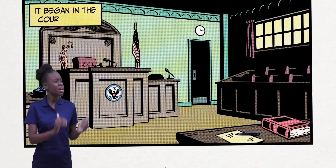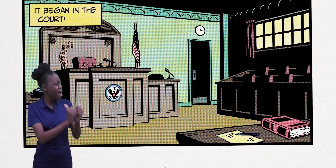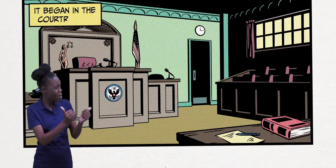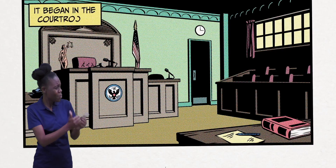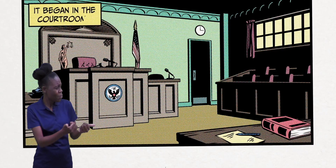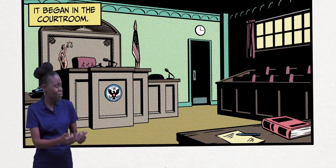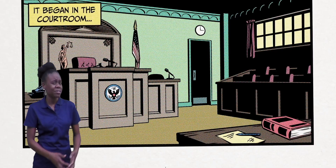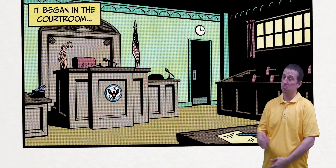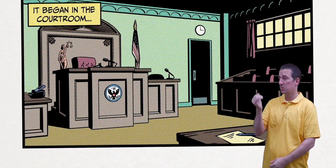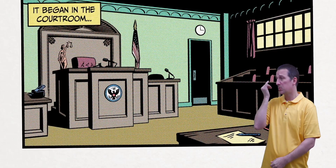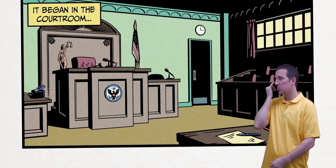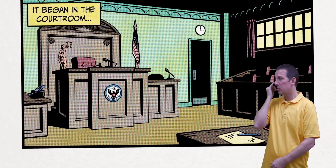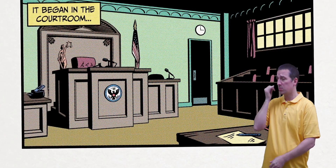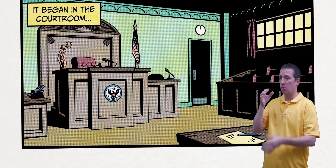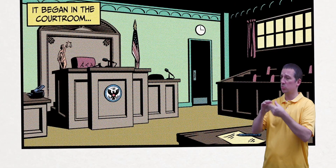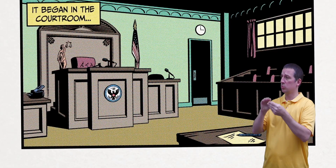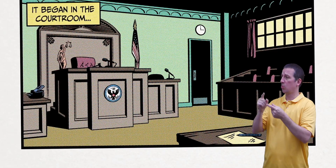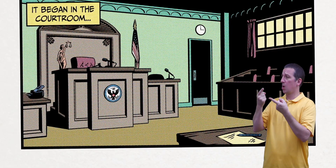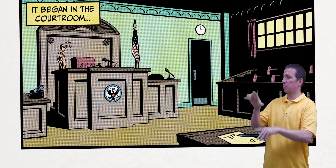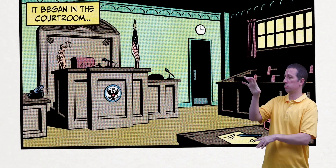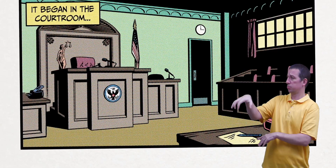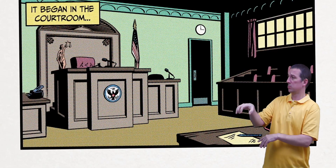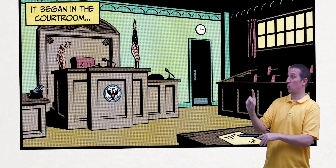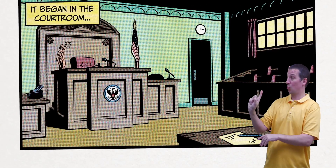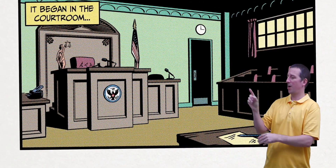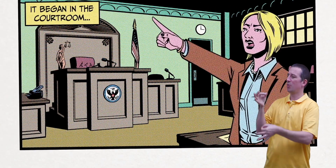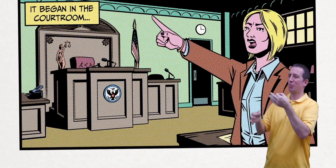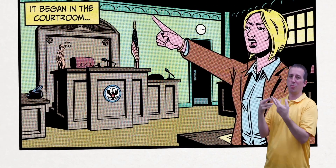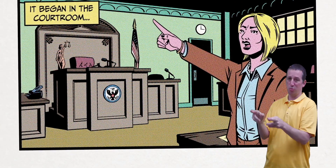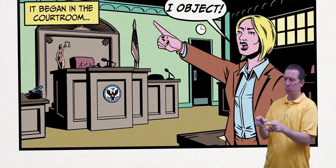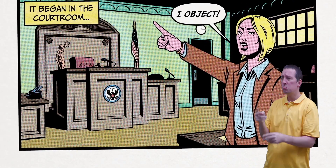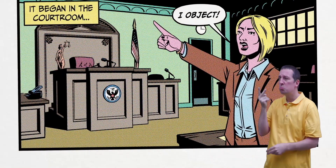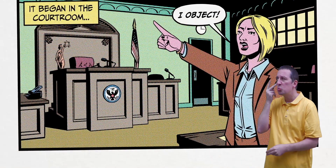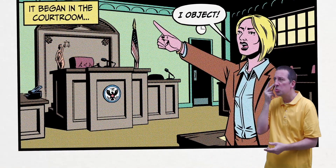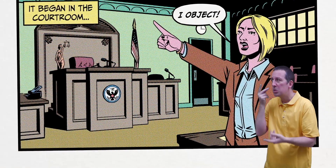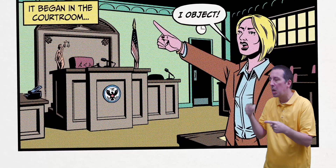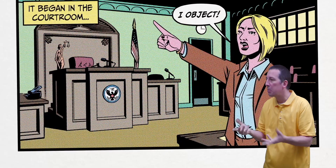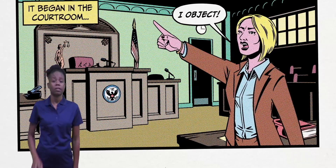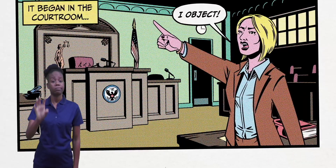Jon: How so? Tim: Well let’s say a story begins in a courtroom. What do you think is going to happen?